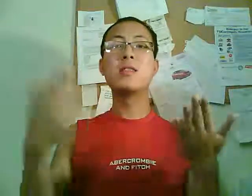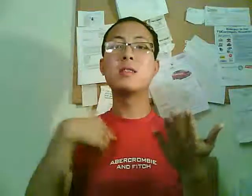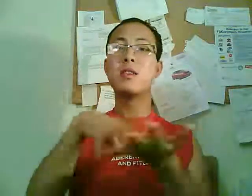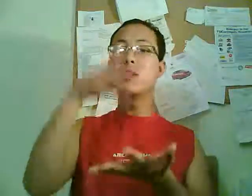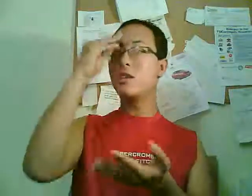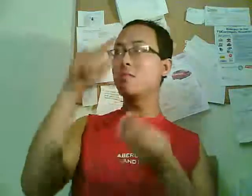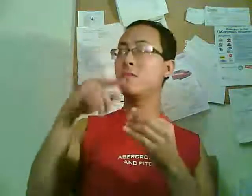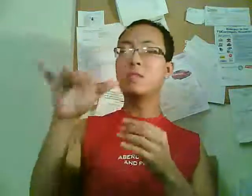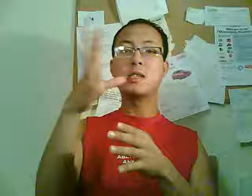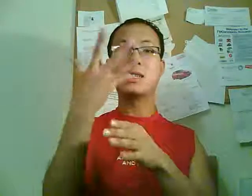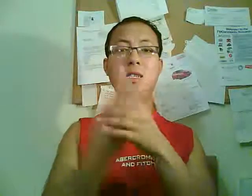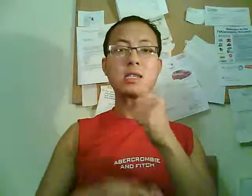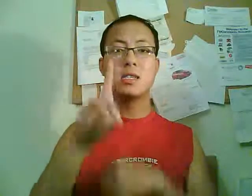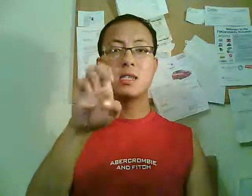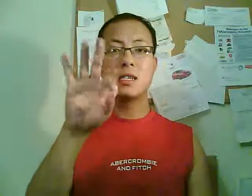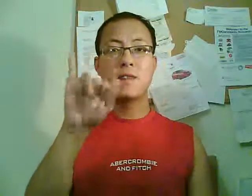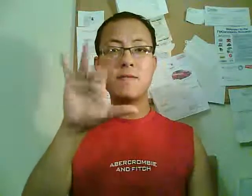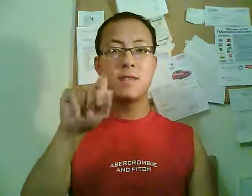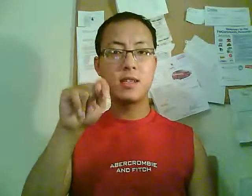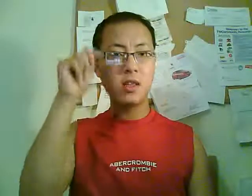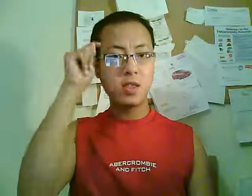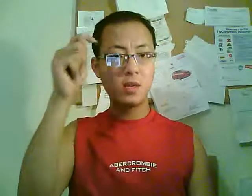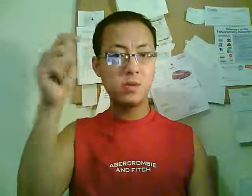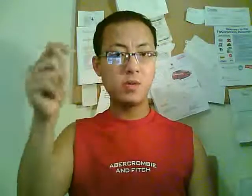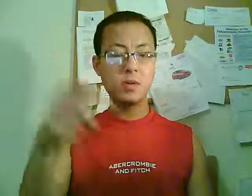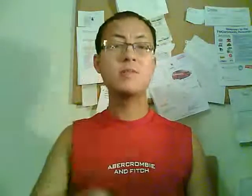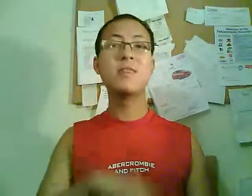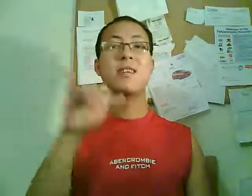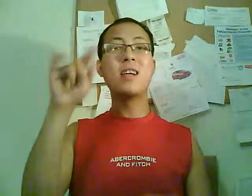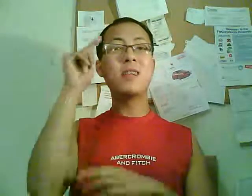One of the things I learned about was the deficient theory.